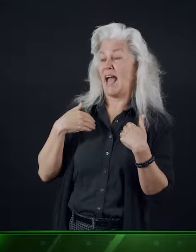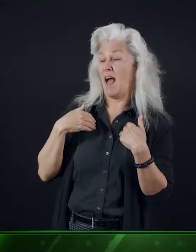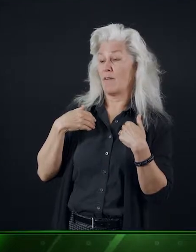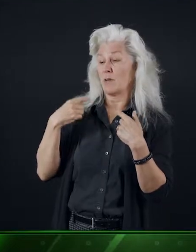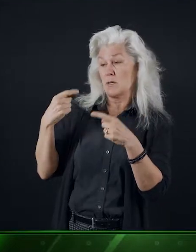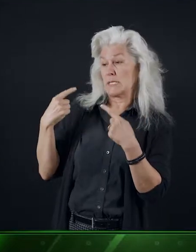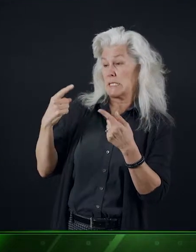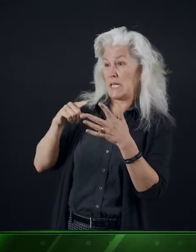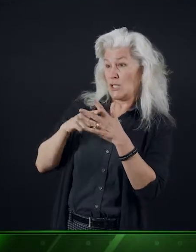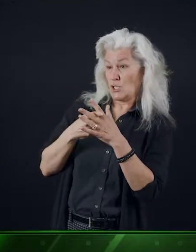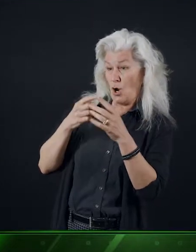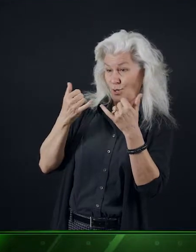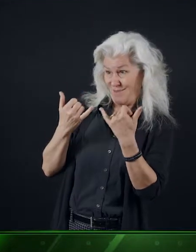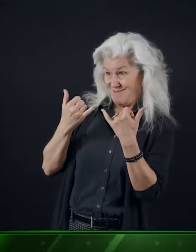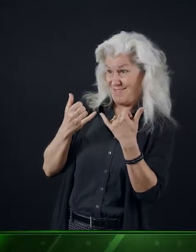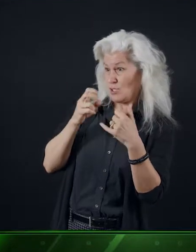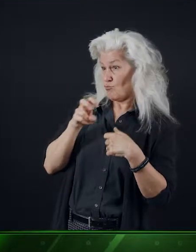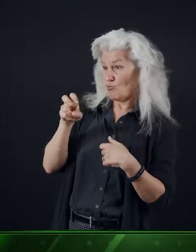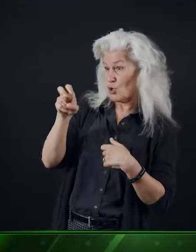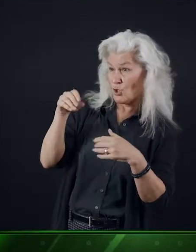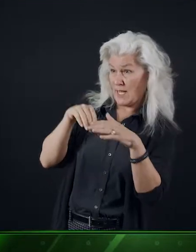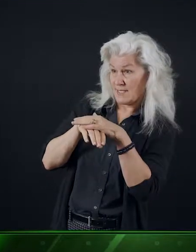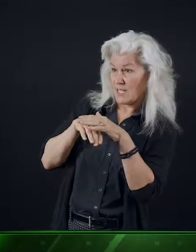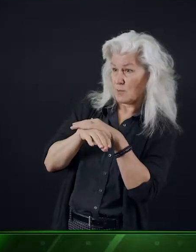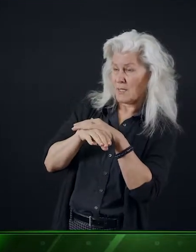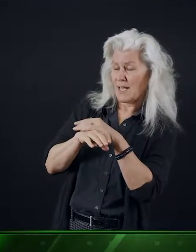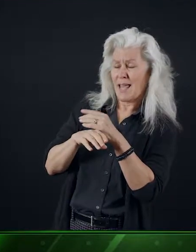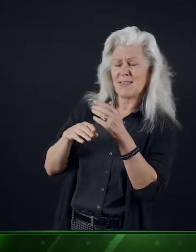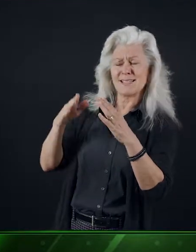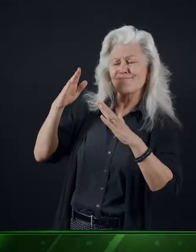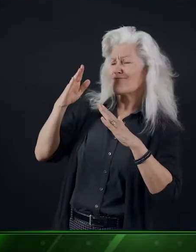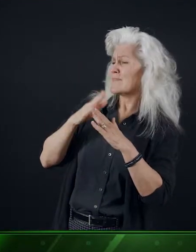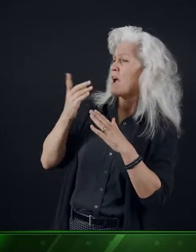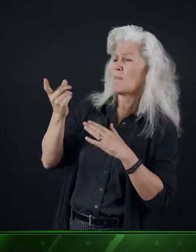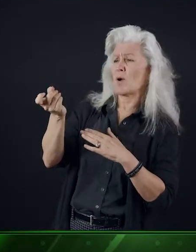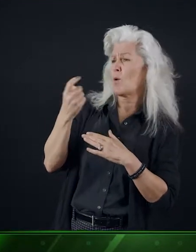the number one question I get from our community is, "How do I know which games I can play?"